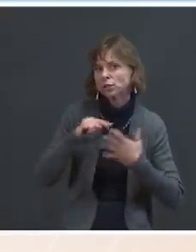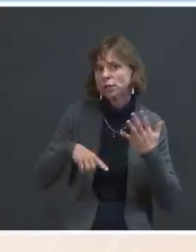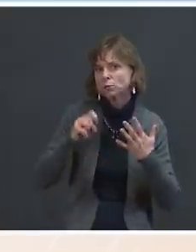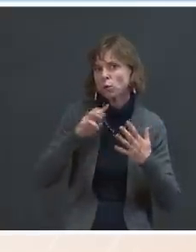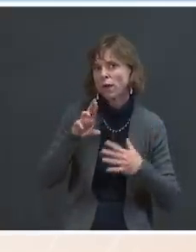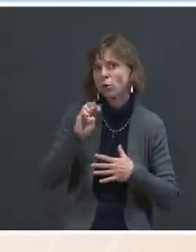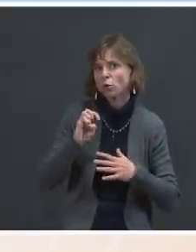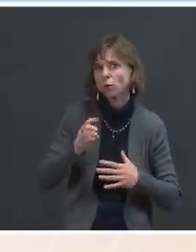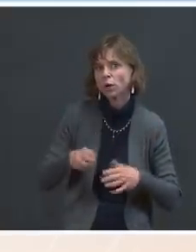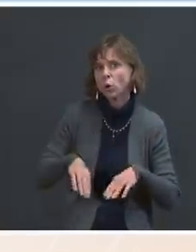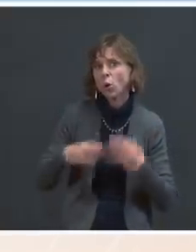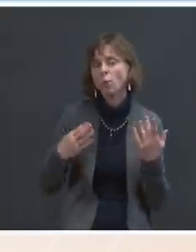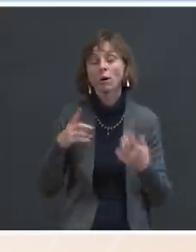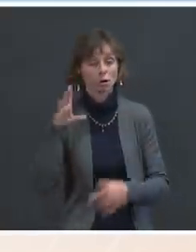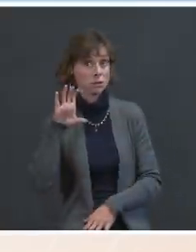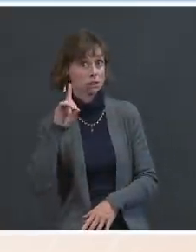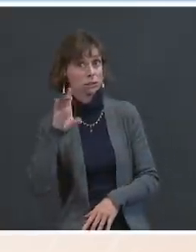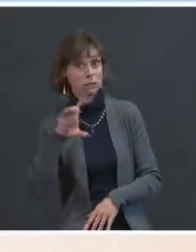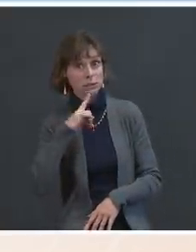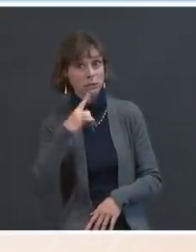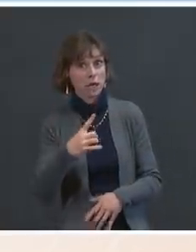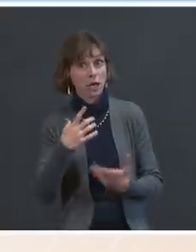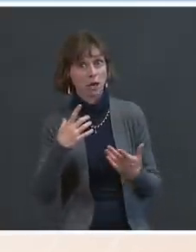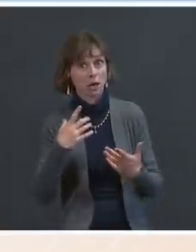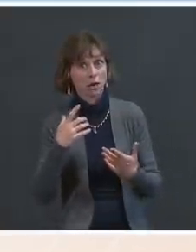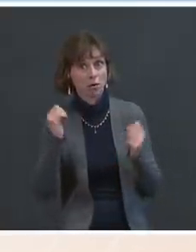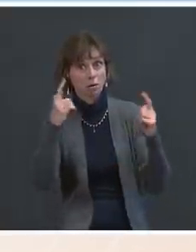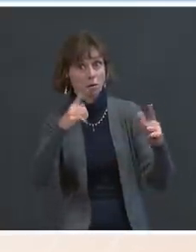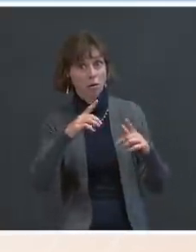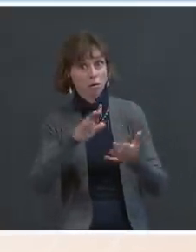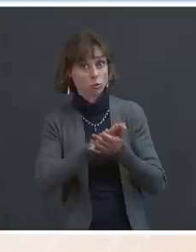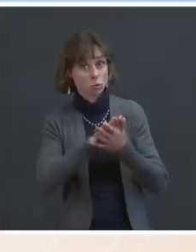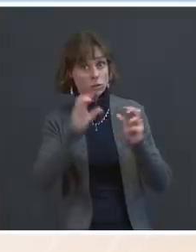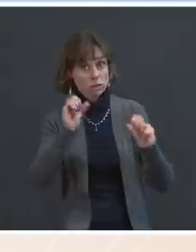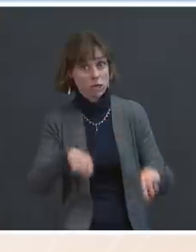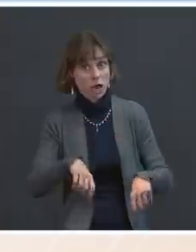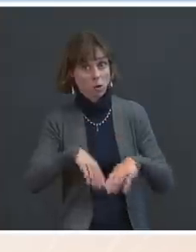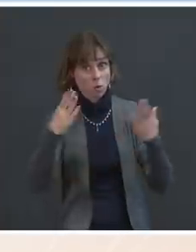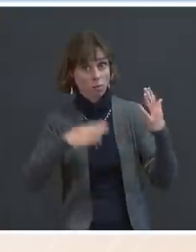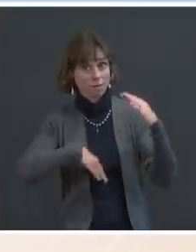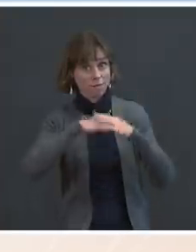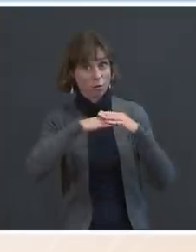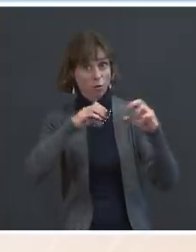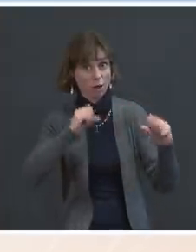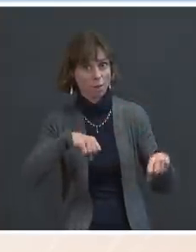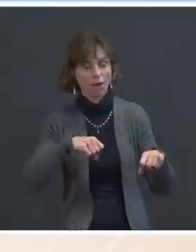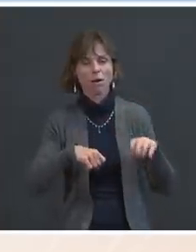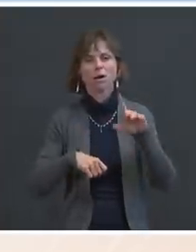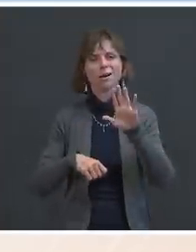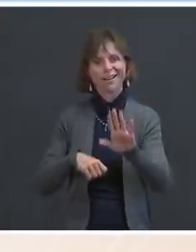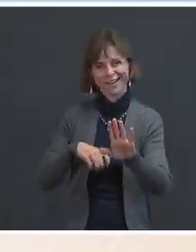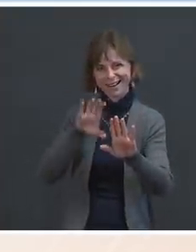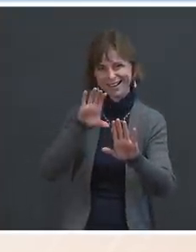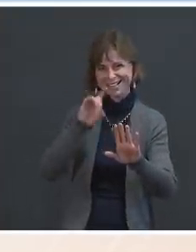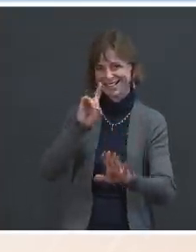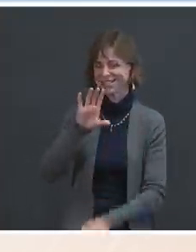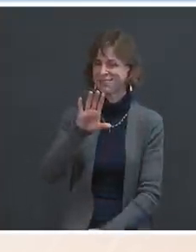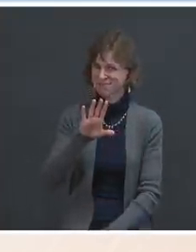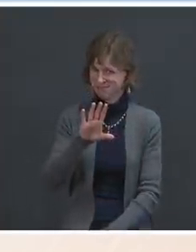"Schools, you can be at -- every school can be at full capacity." And as you know -- Ms. Psaki: The CDC guidelines -- The Press: You guys were talking the other -- Ms. Psaki: The CDC guidelines --